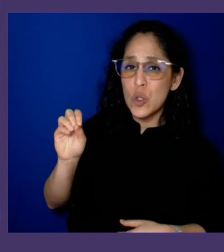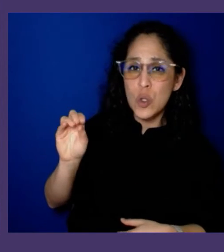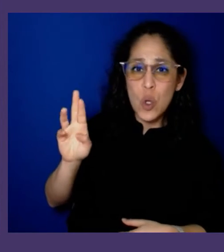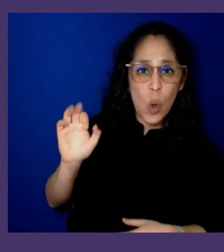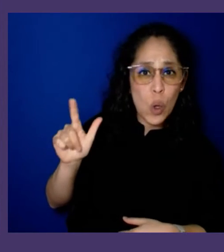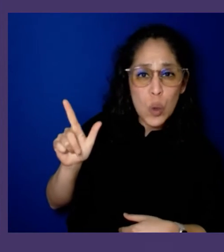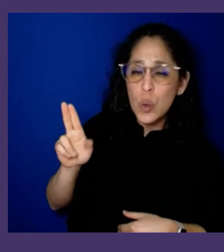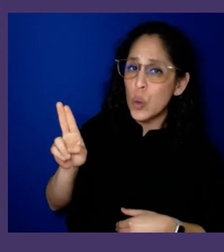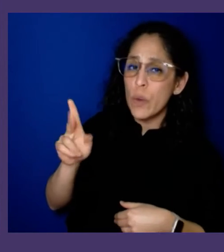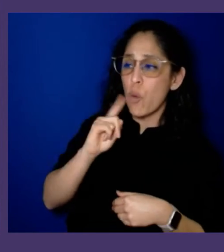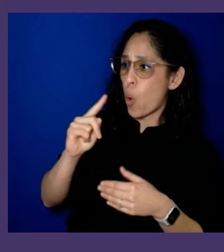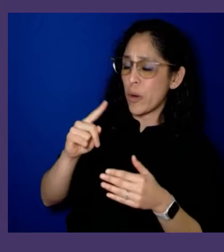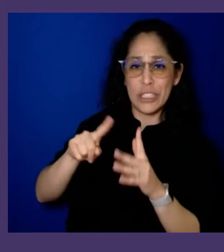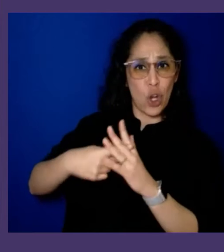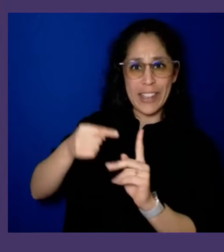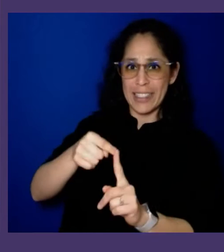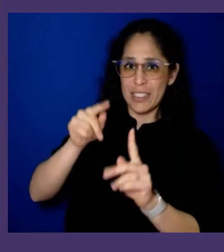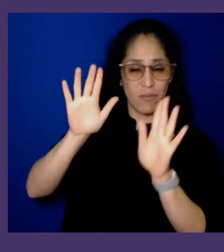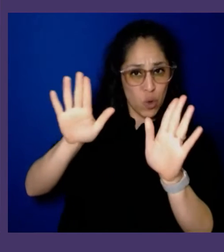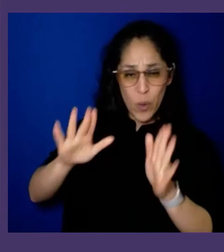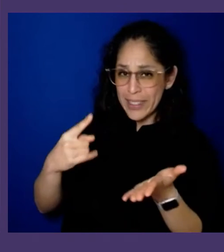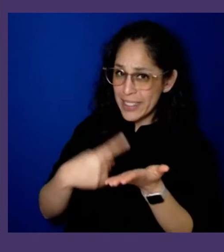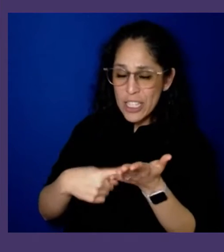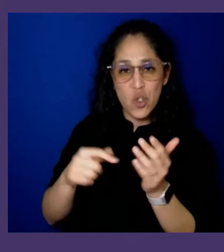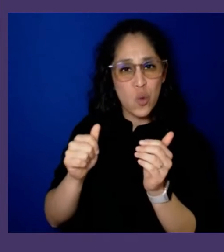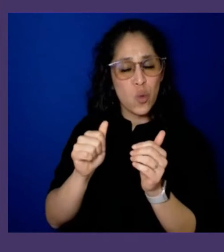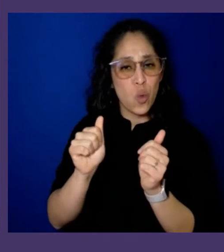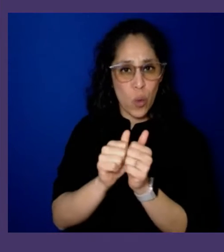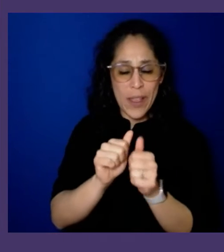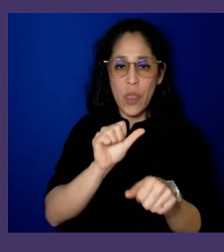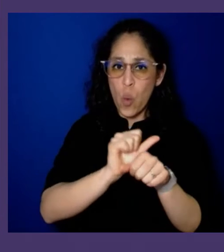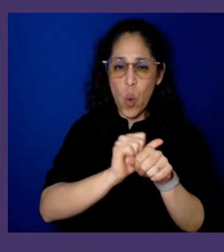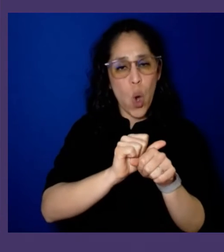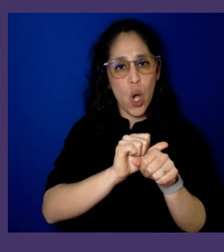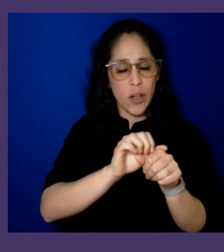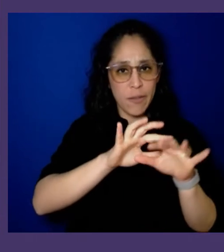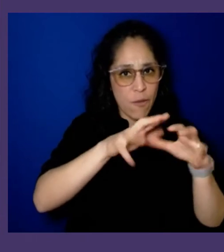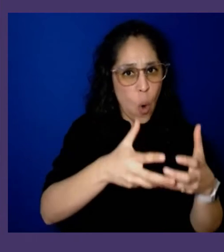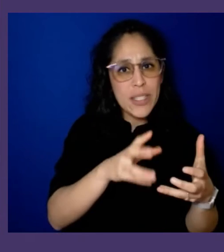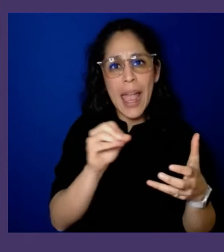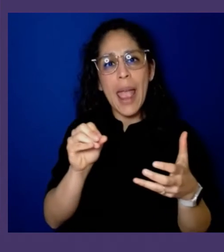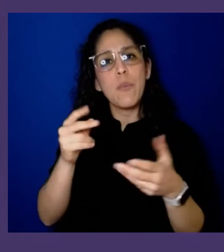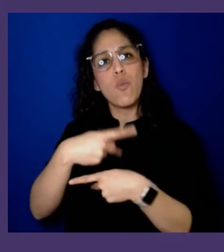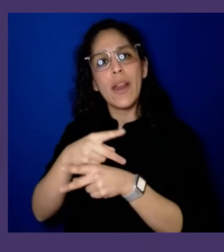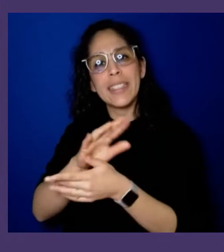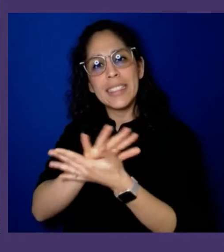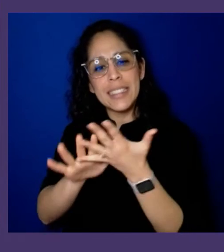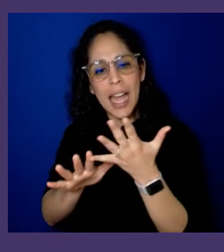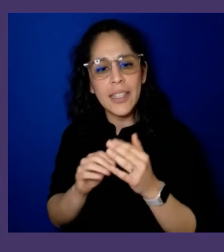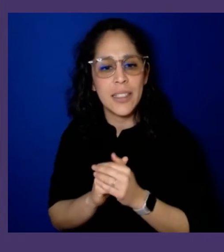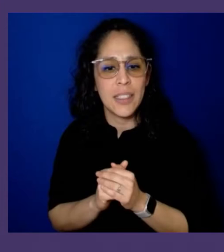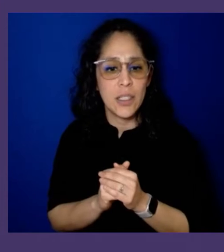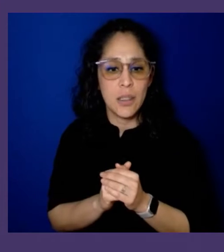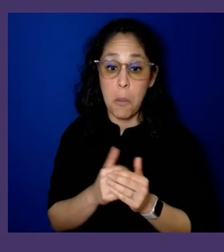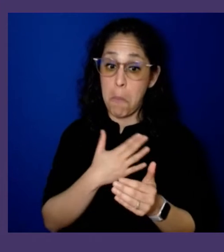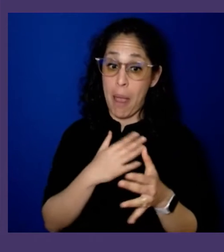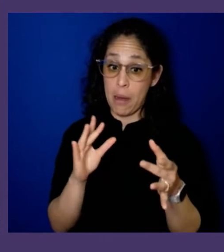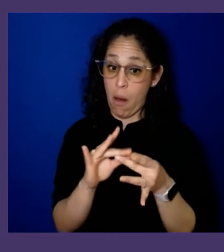the workforce and in product design. My remarks will add to some of the really great insight. You both have already provided.